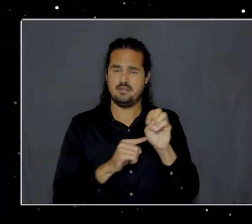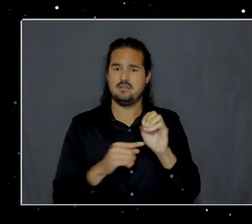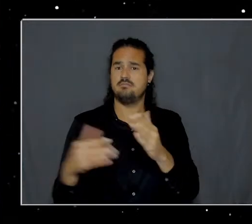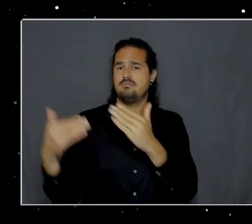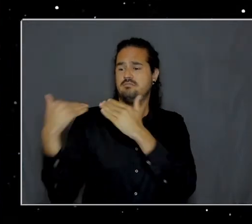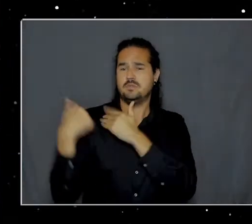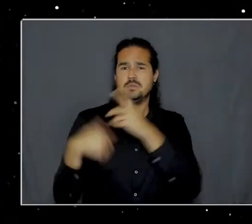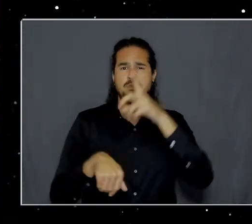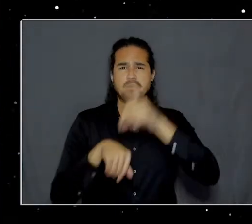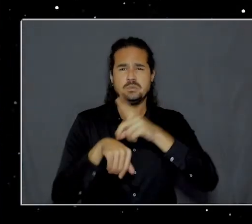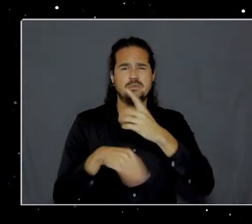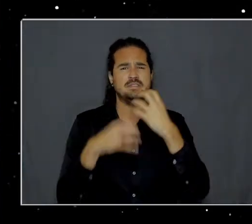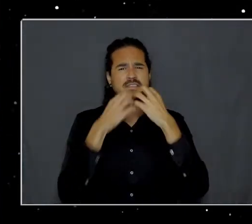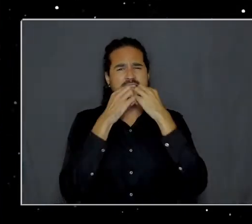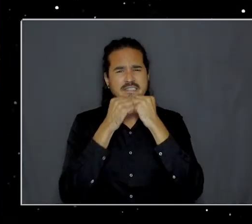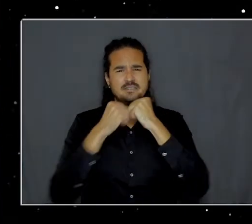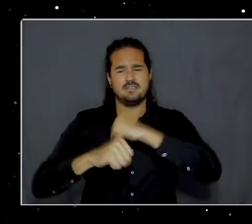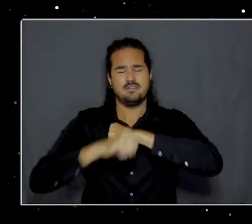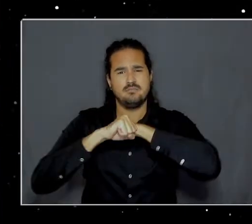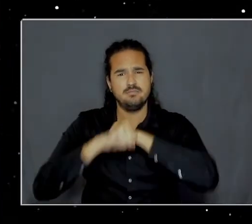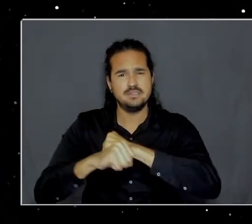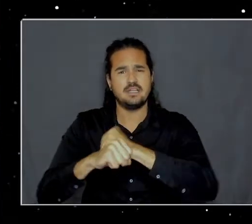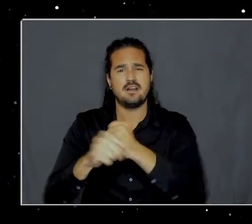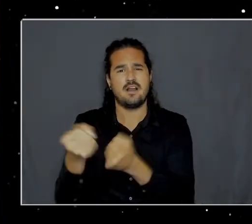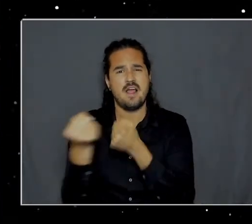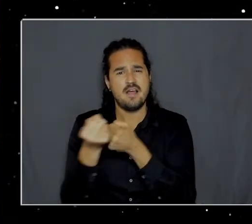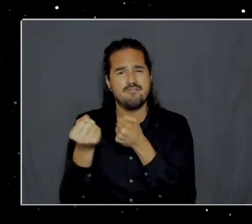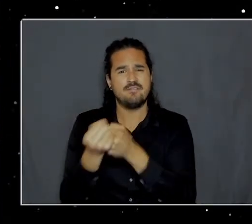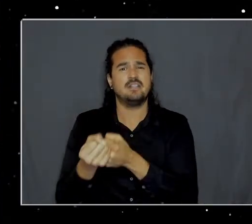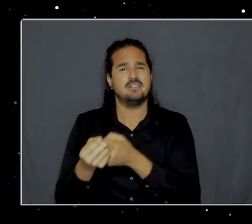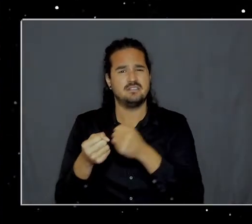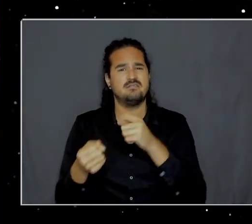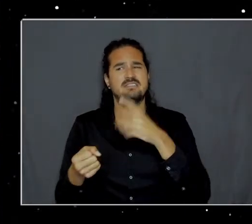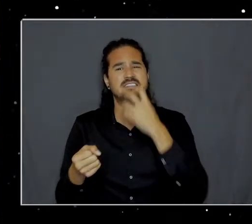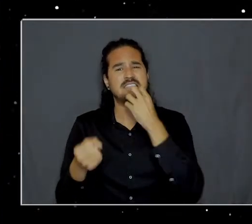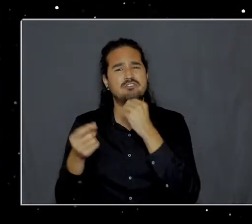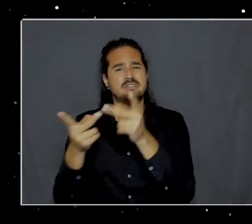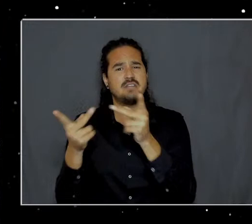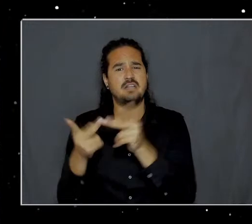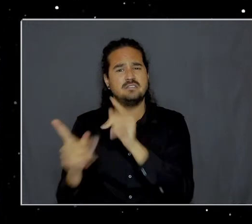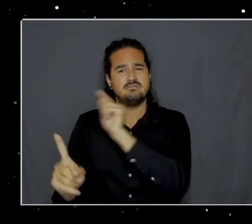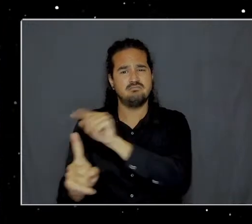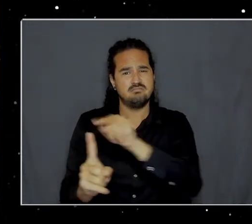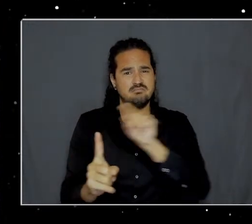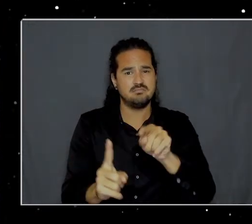PLACES IN OUR ANCESTRAL LANDS.